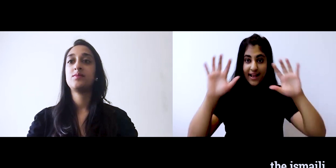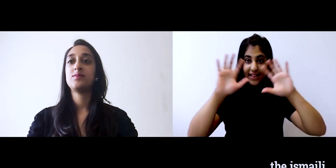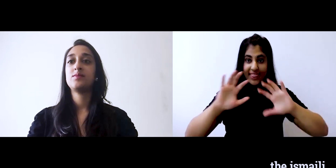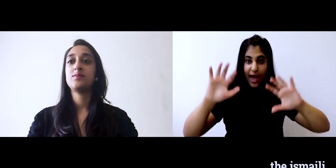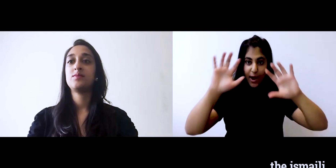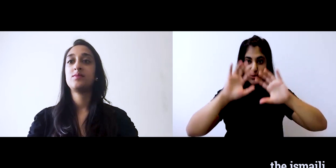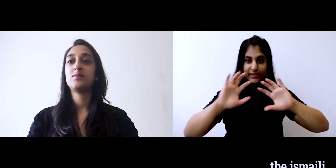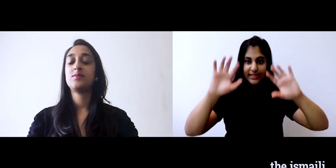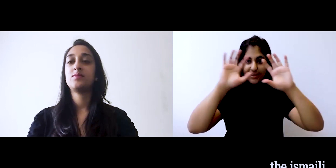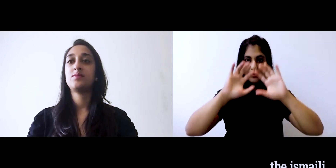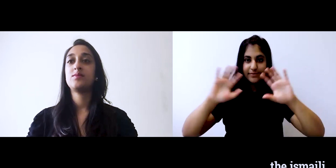Cloudy